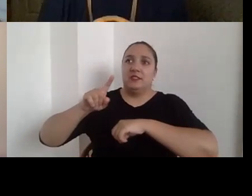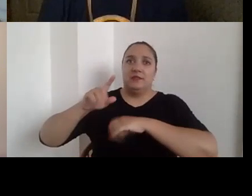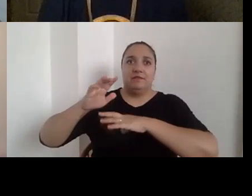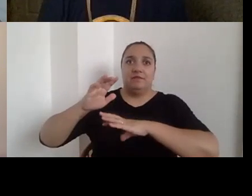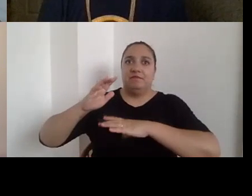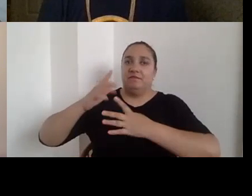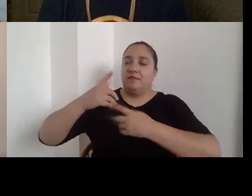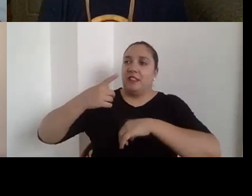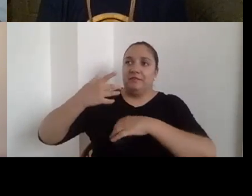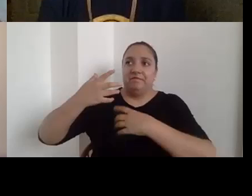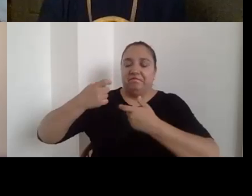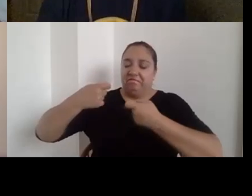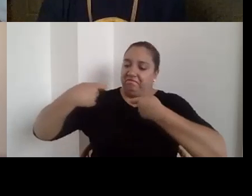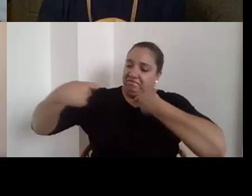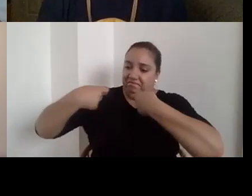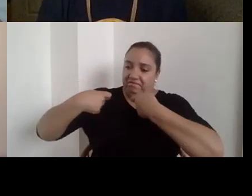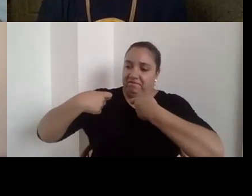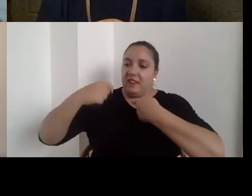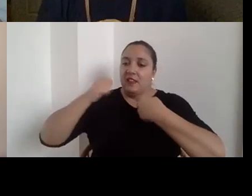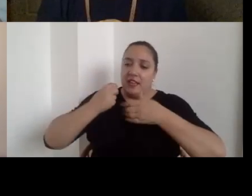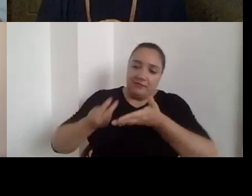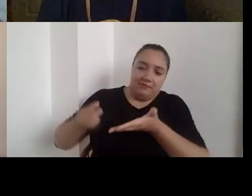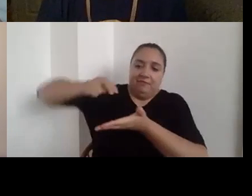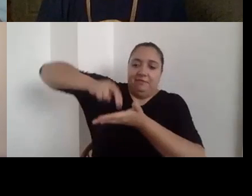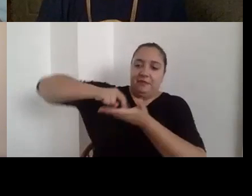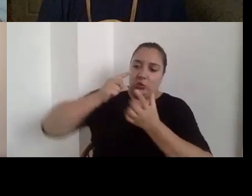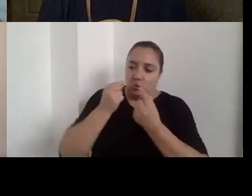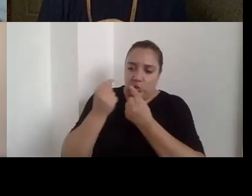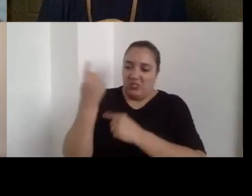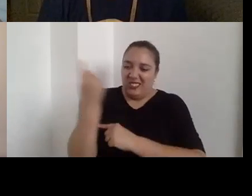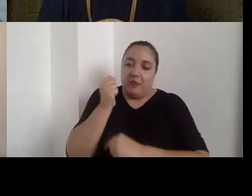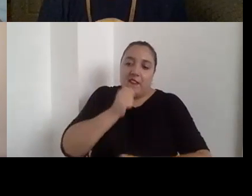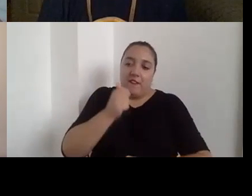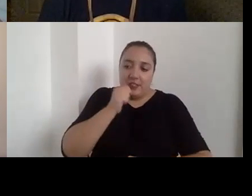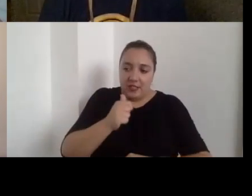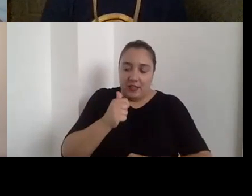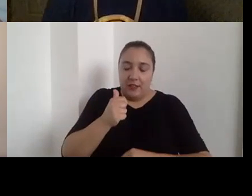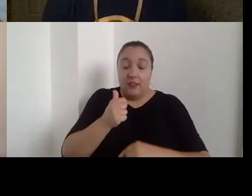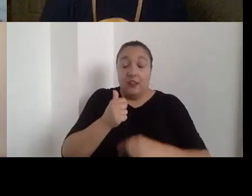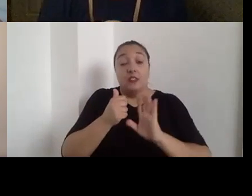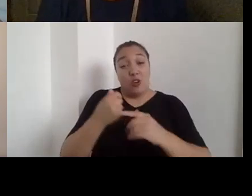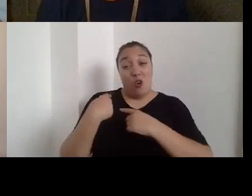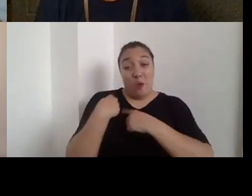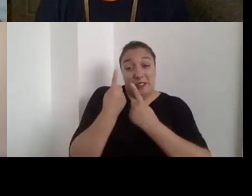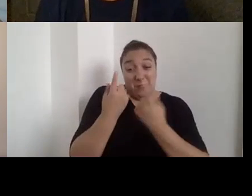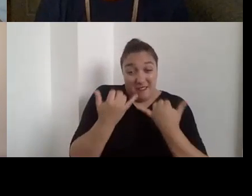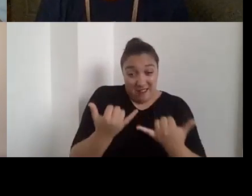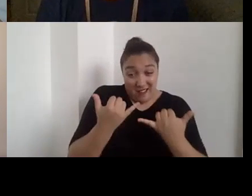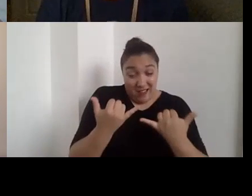And that's something up on to this point I have not done that consistently. So I was like let me hit that up.